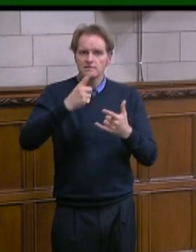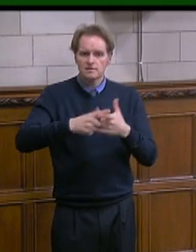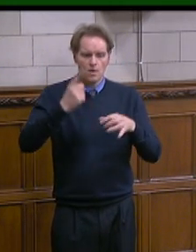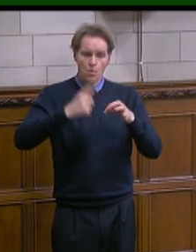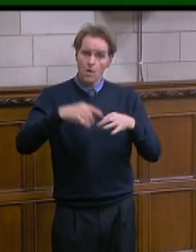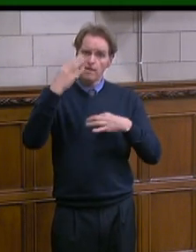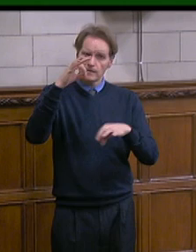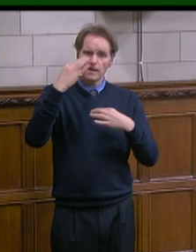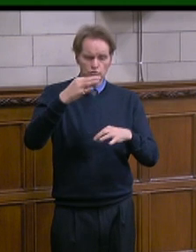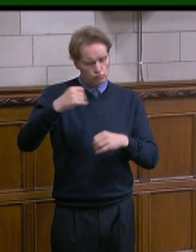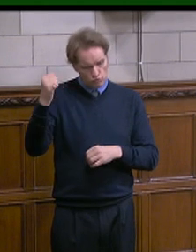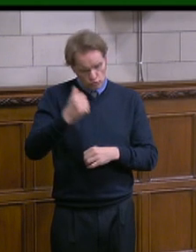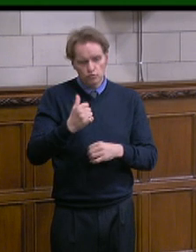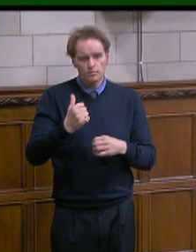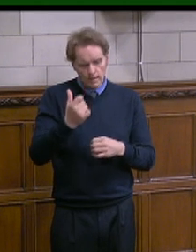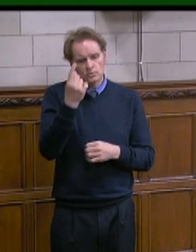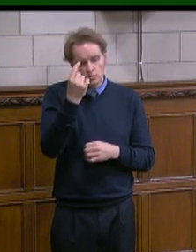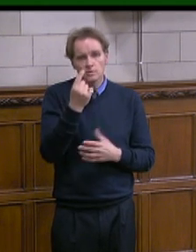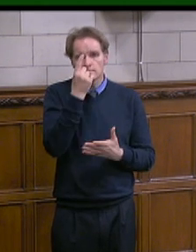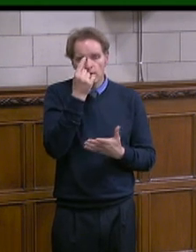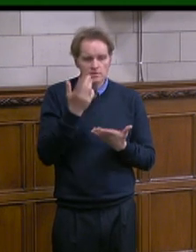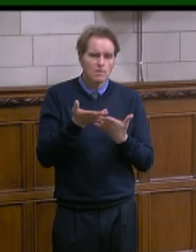is made available as soon as possible.